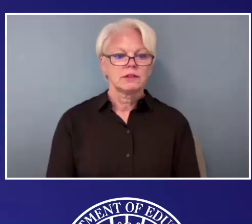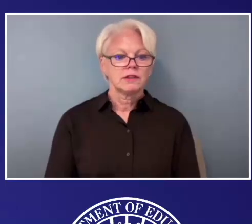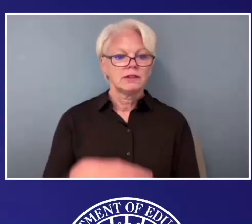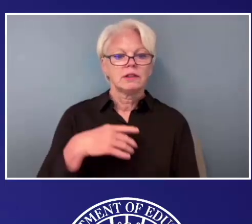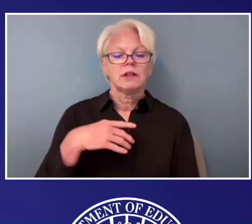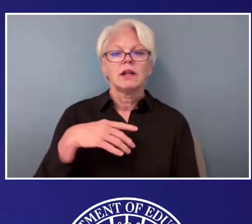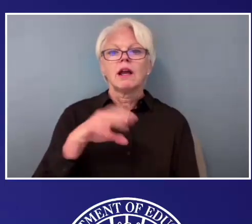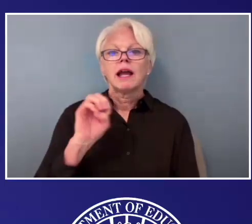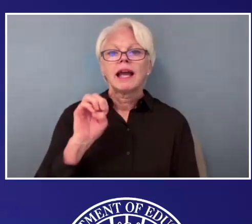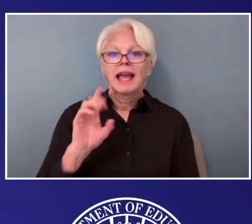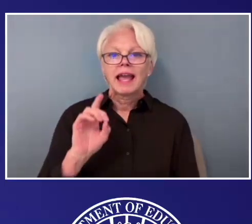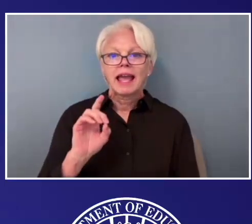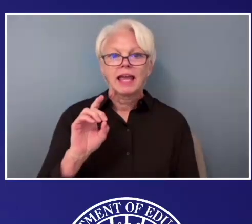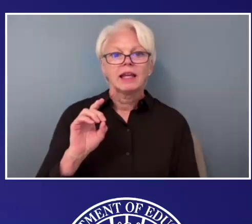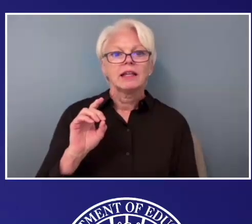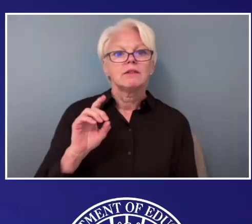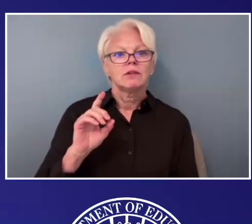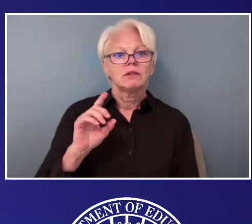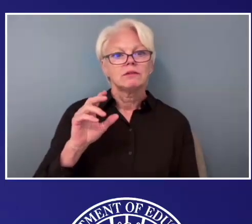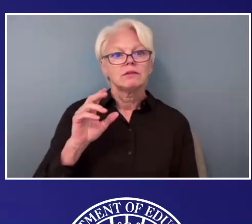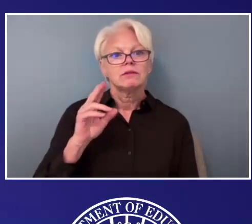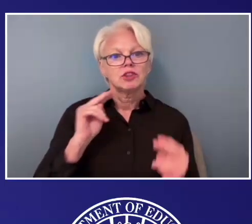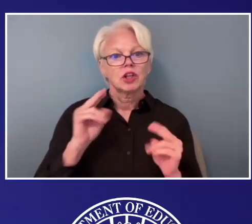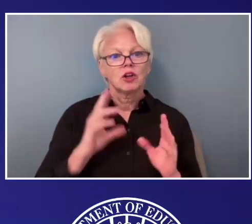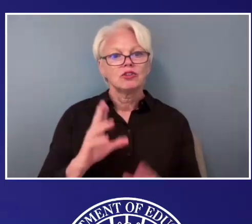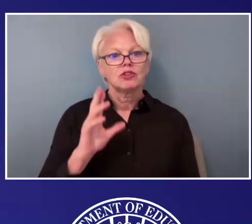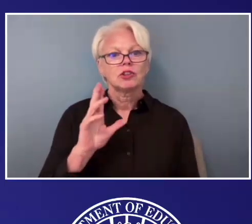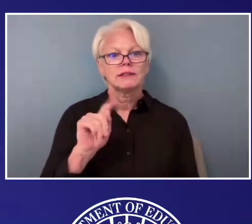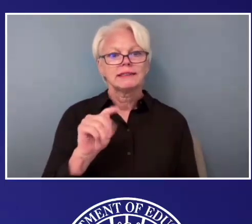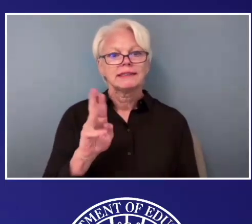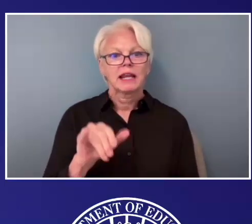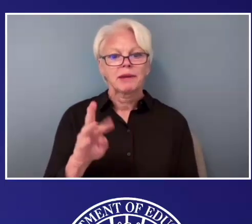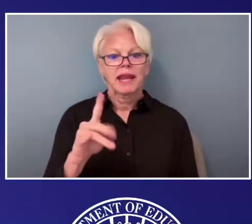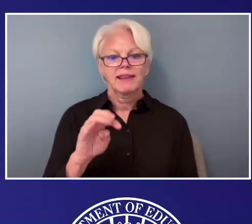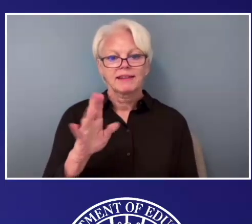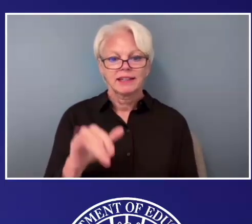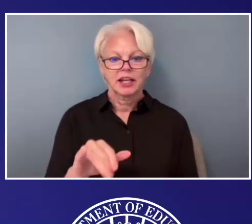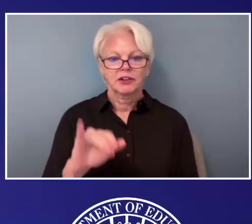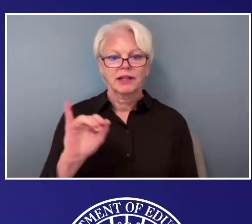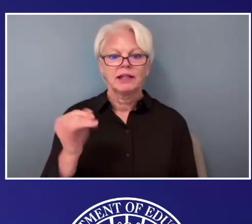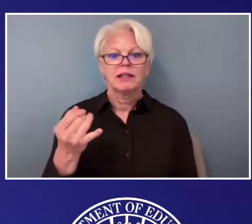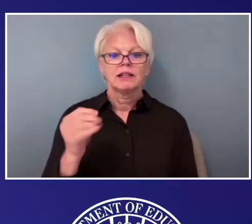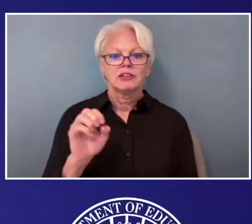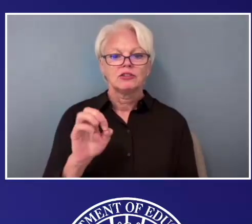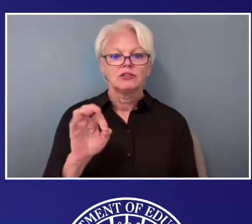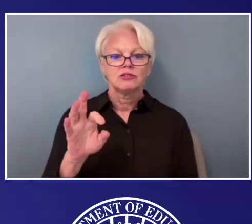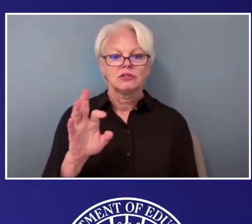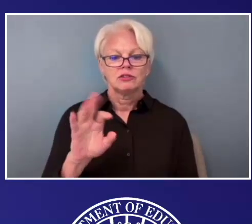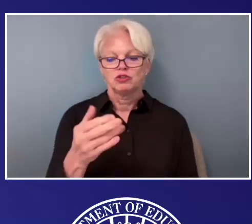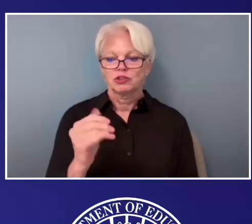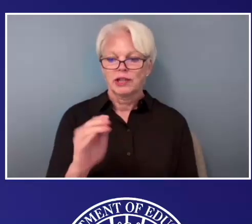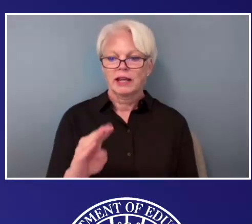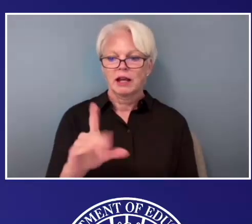Abernathy, Jacob Lallo, and Jeffrey Andrade. Good morning to everyone. Good morning. Thank you, Annmarie.